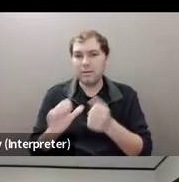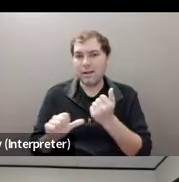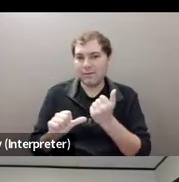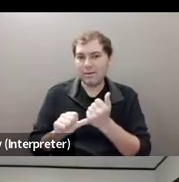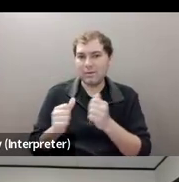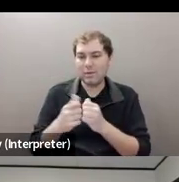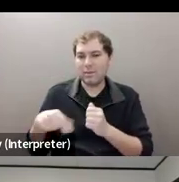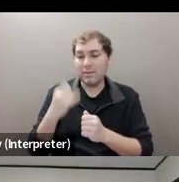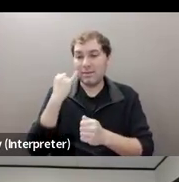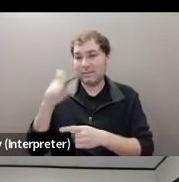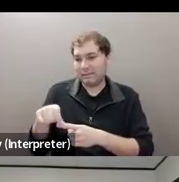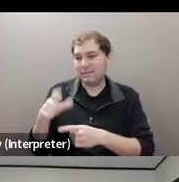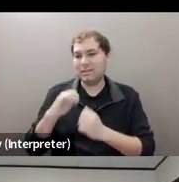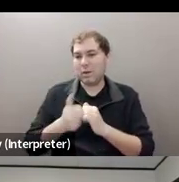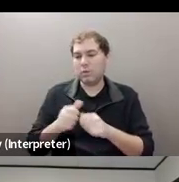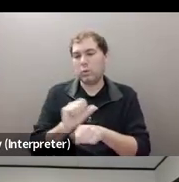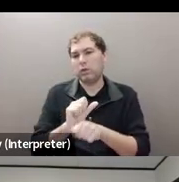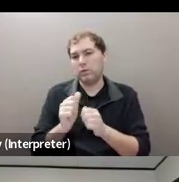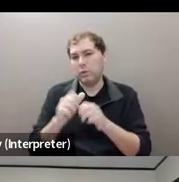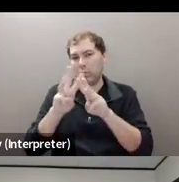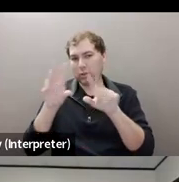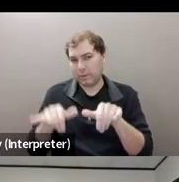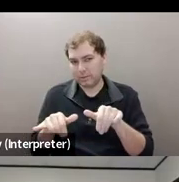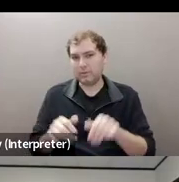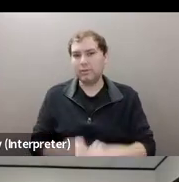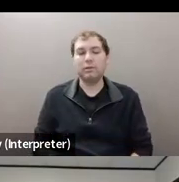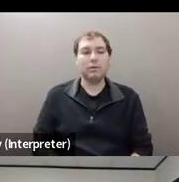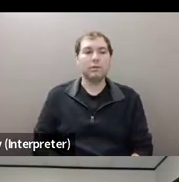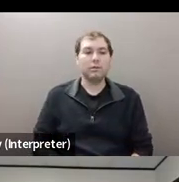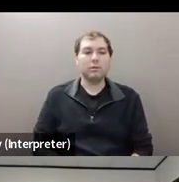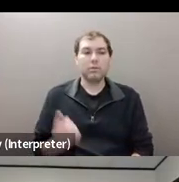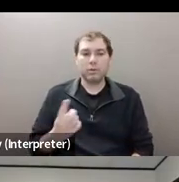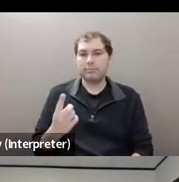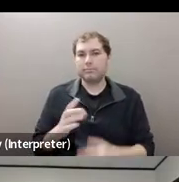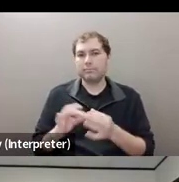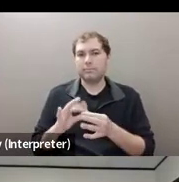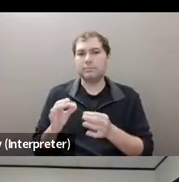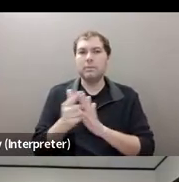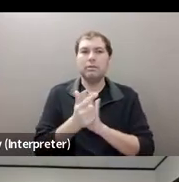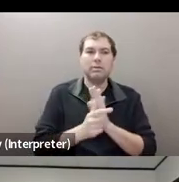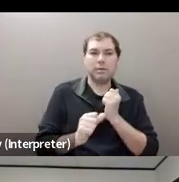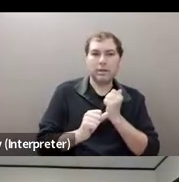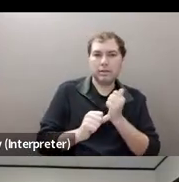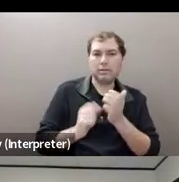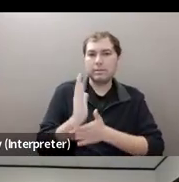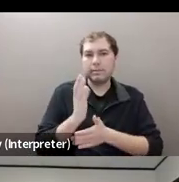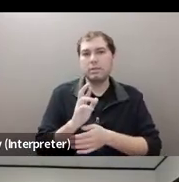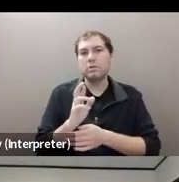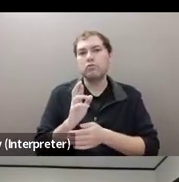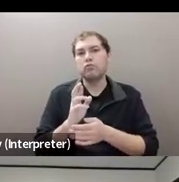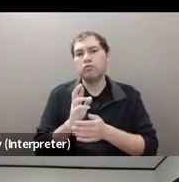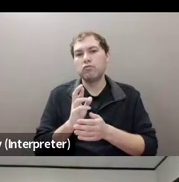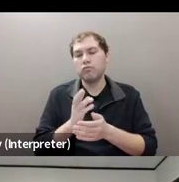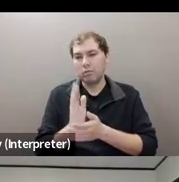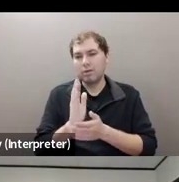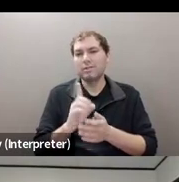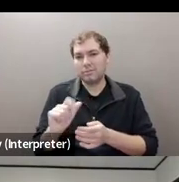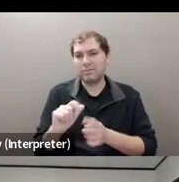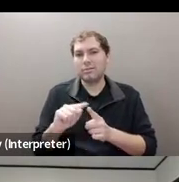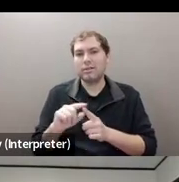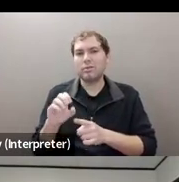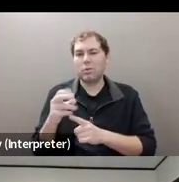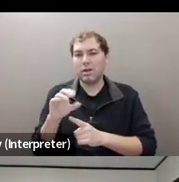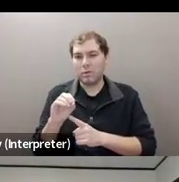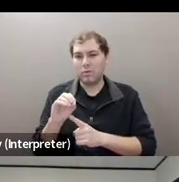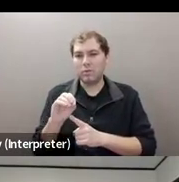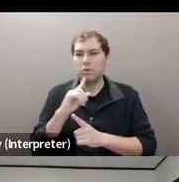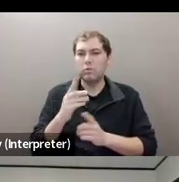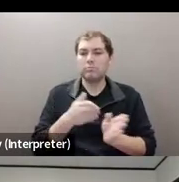Rebecca - APRIL: if need be. That's how it works in Wyoming, anyway. And somebody else said legal aid, disability rights, and that's in Ohio. So directing people to resources.